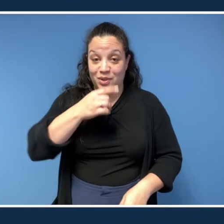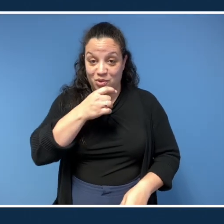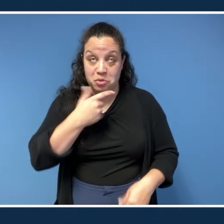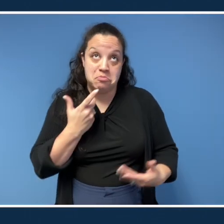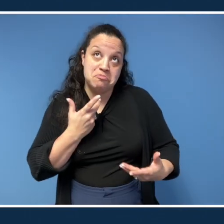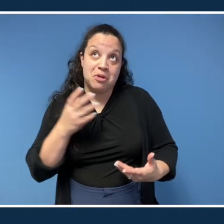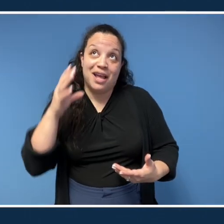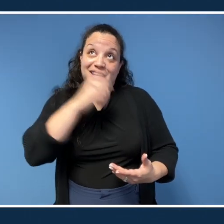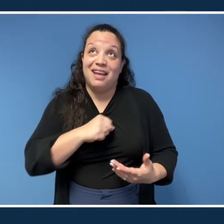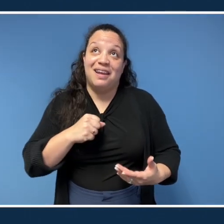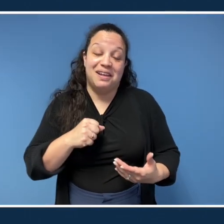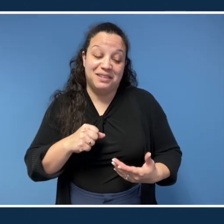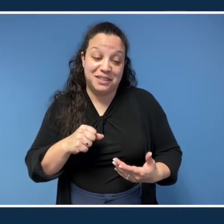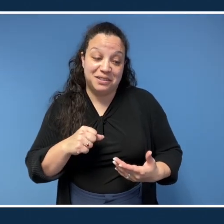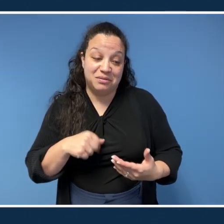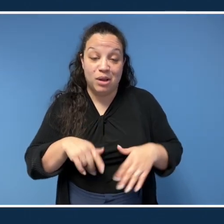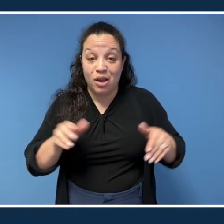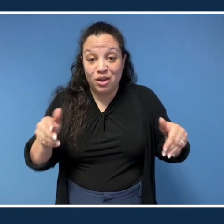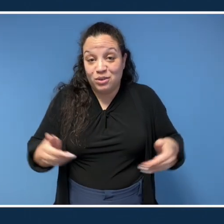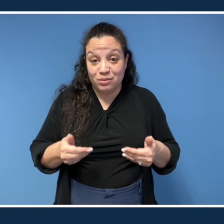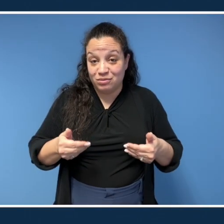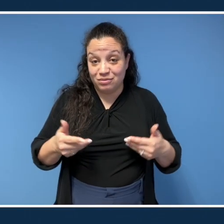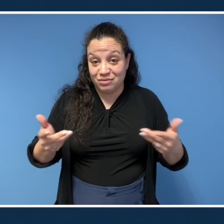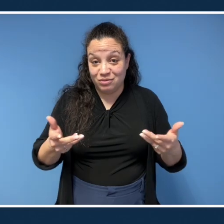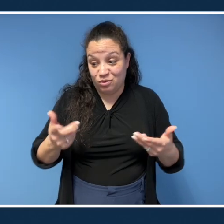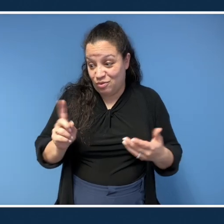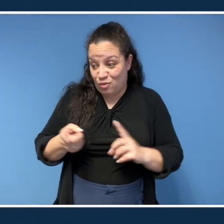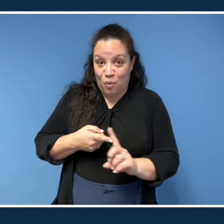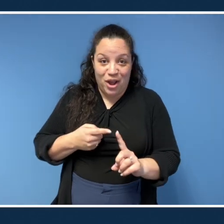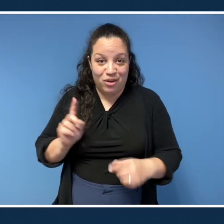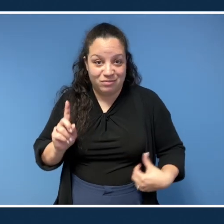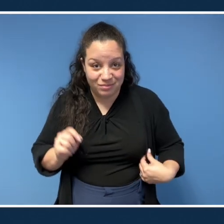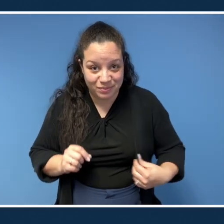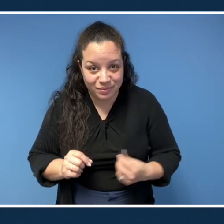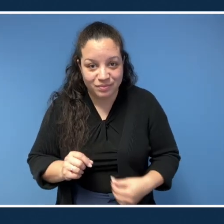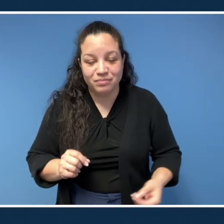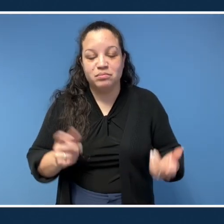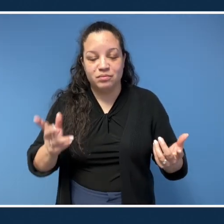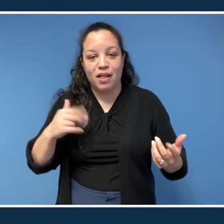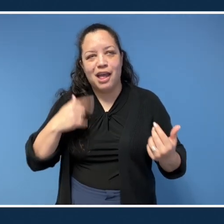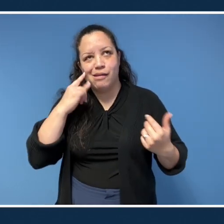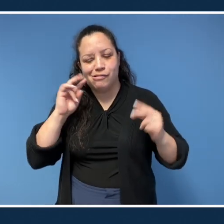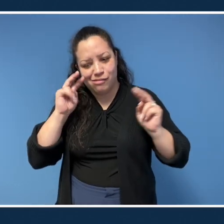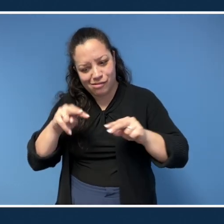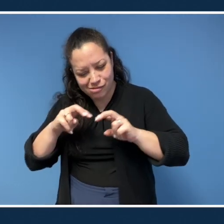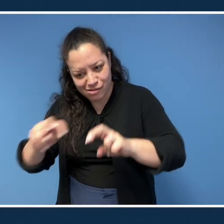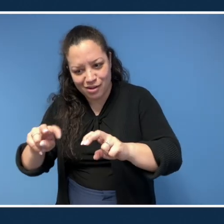I guess the best place to start is, you know, essentially where I'm from. And when I look at that, when I talk about where I'm from,